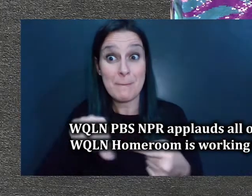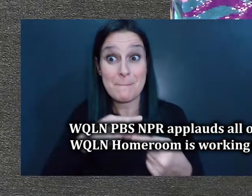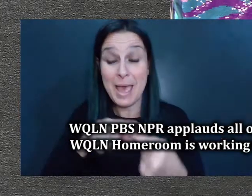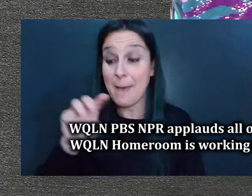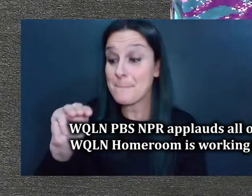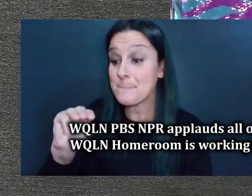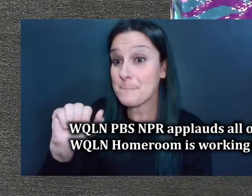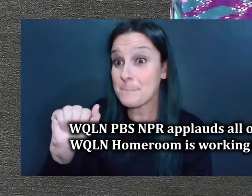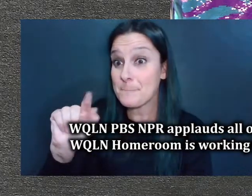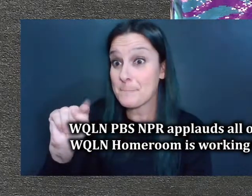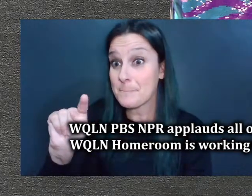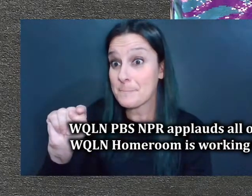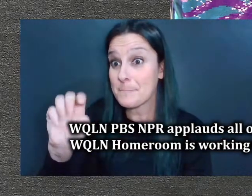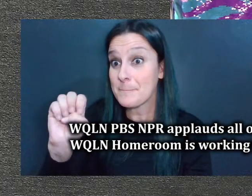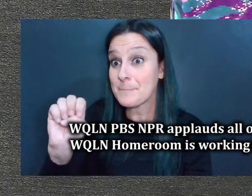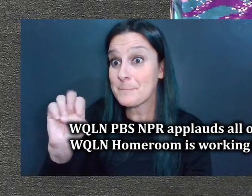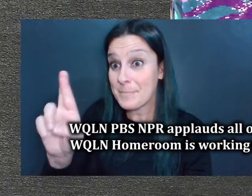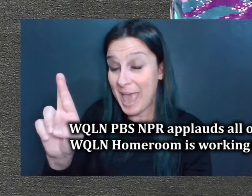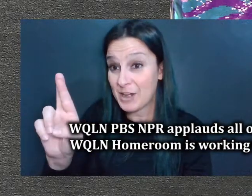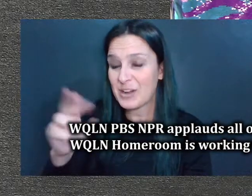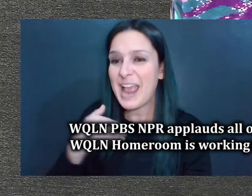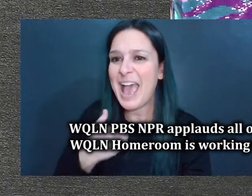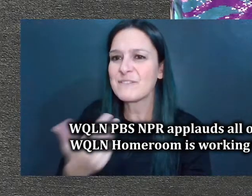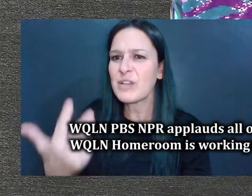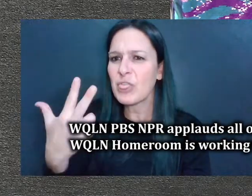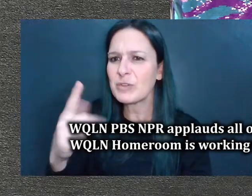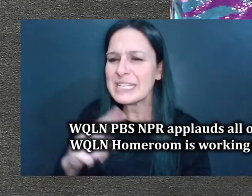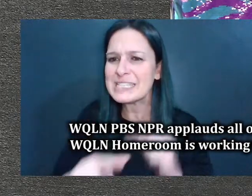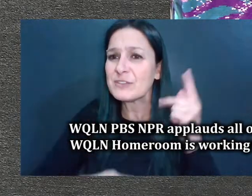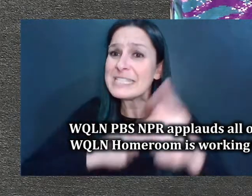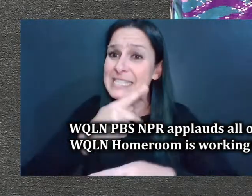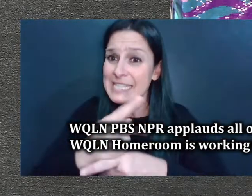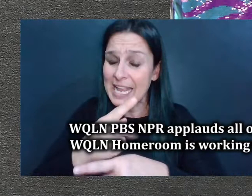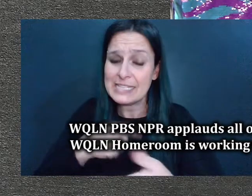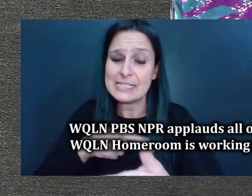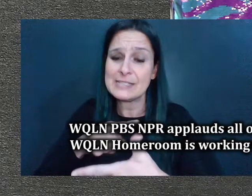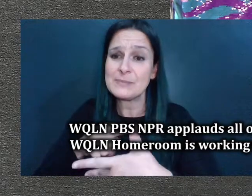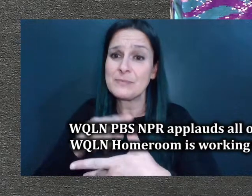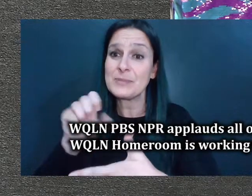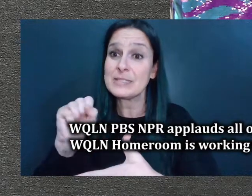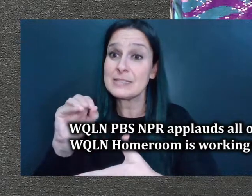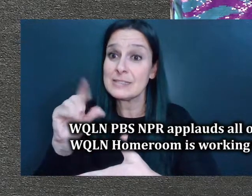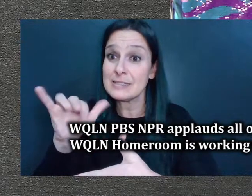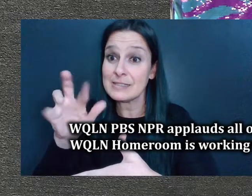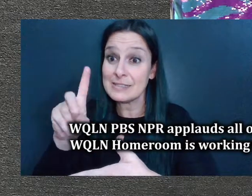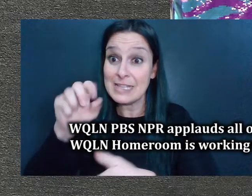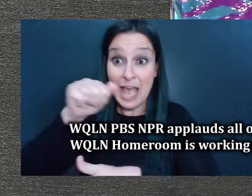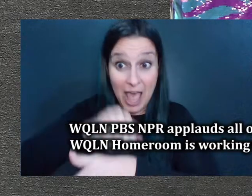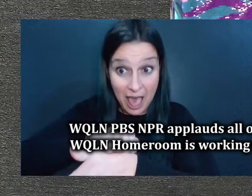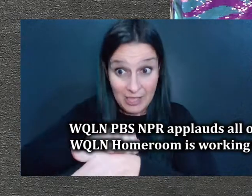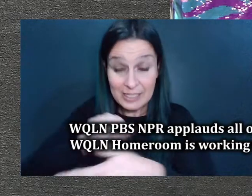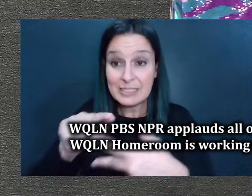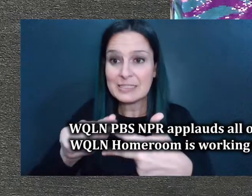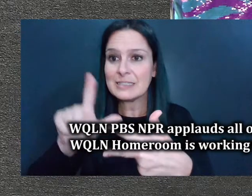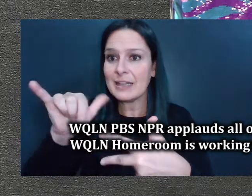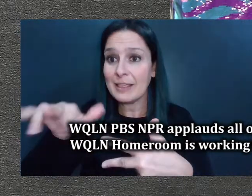Solid, liquid and gas. It sounds kind of complicated, but we'll learn more about that in a couple of minutes.